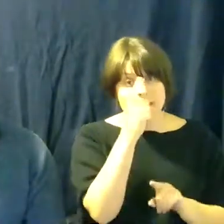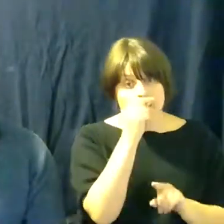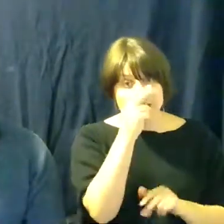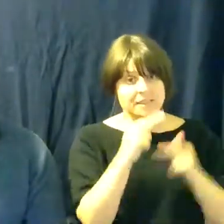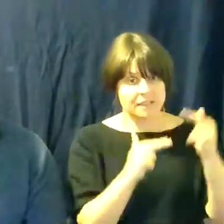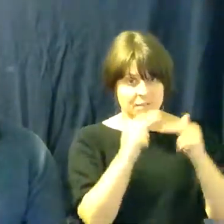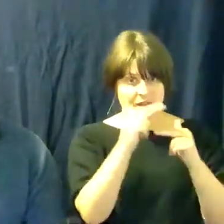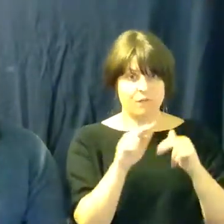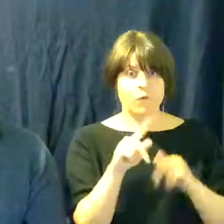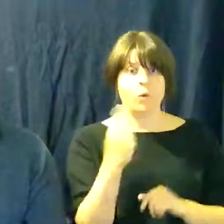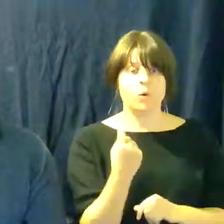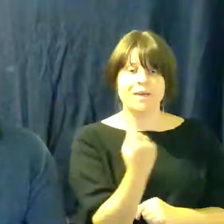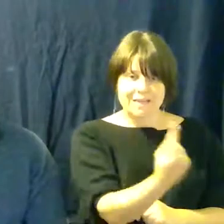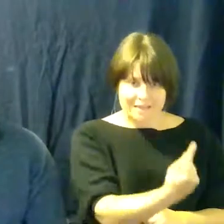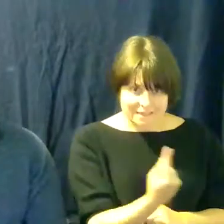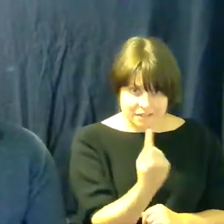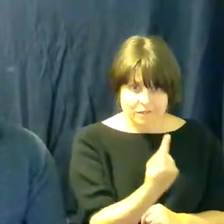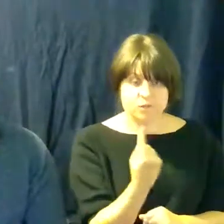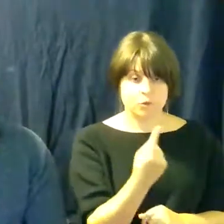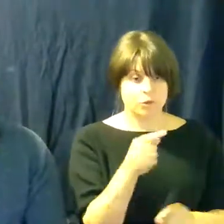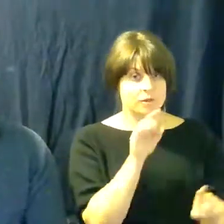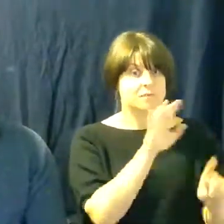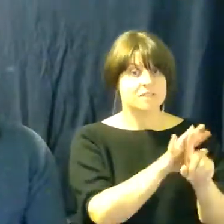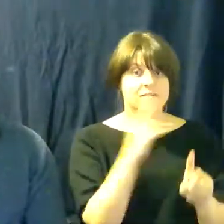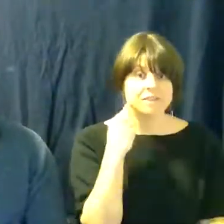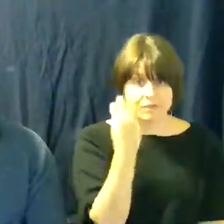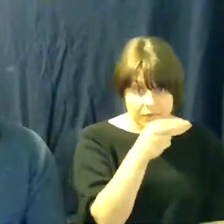of the key areas is to undertake providing information